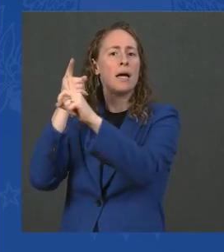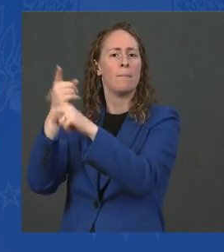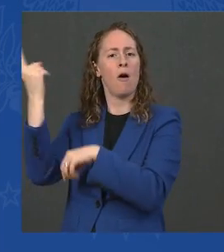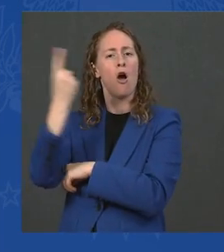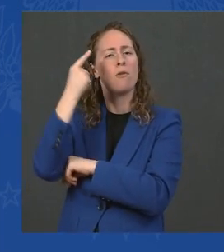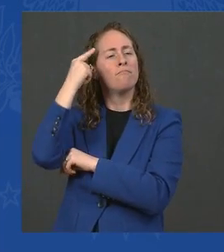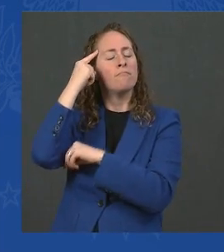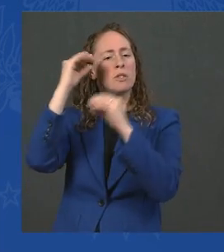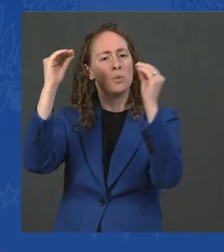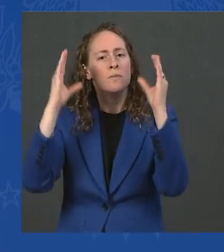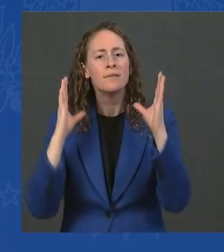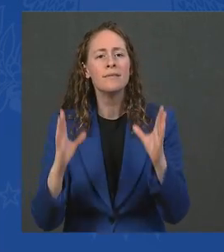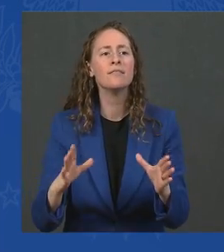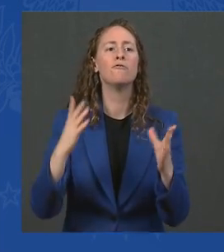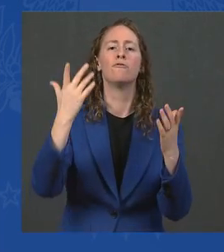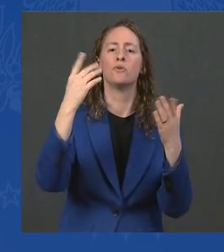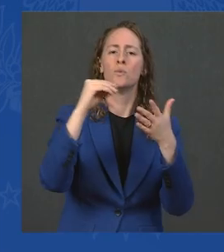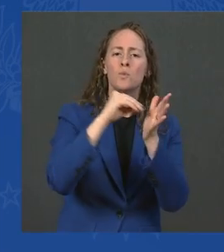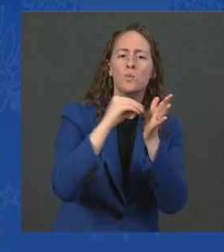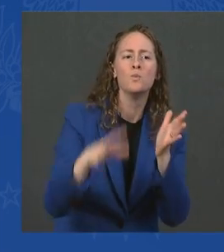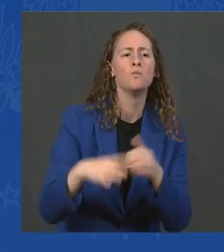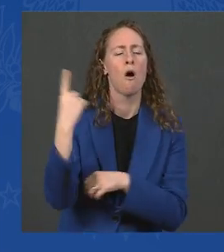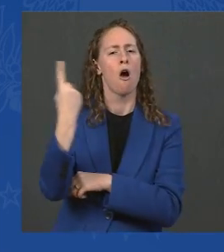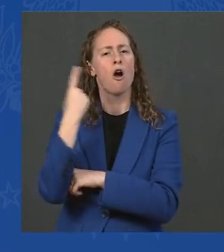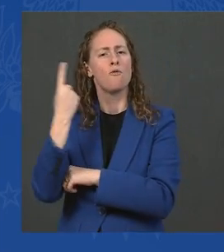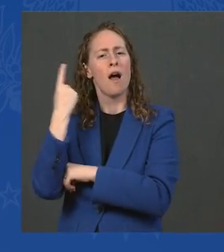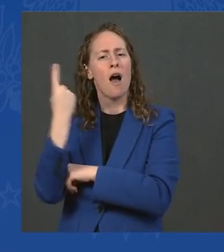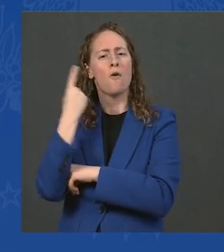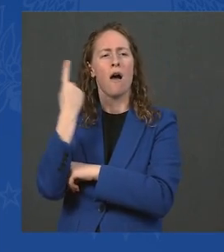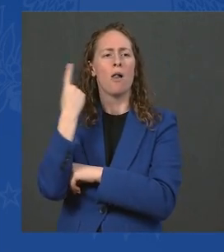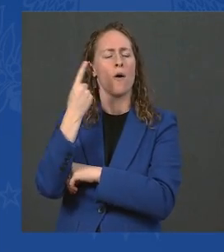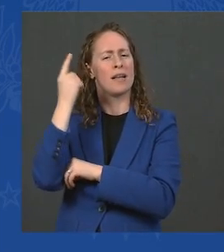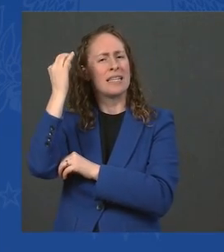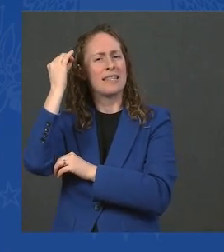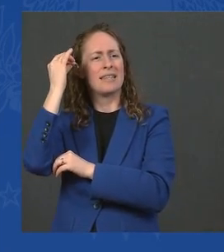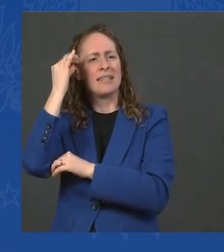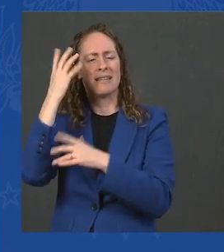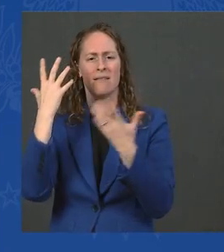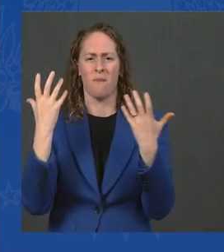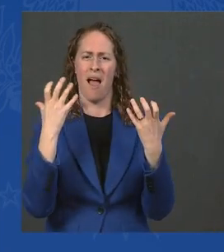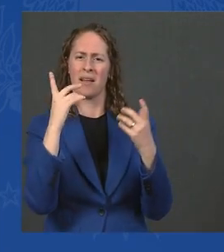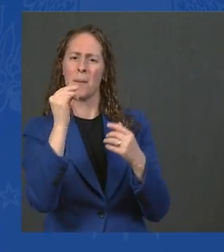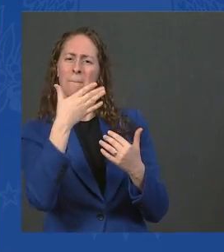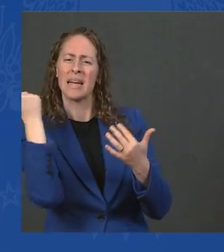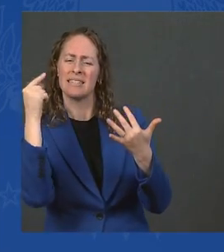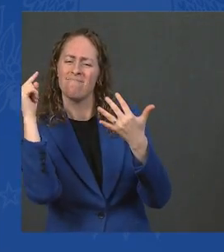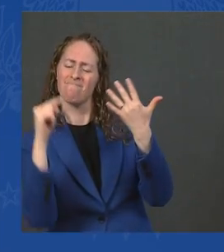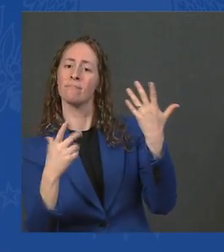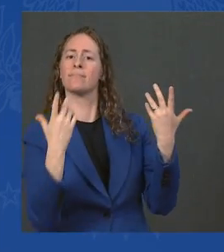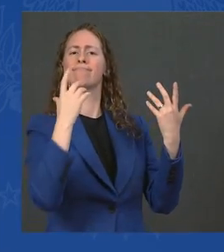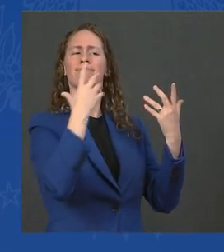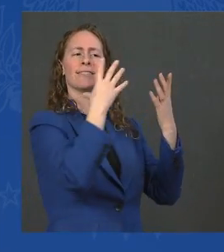is doing to defeat and recover from this pandemic. And as a teacher myself,